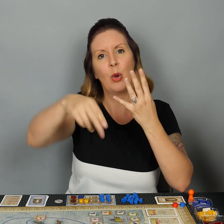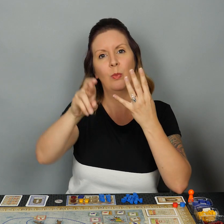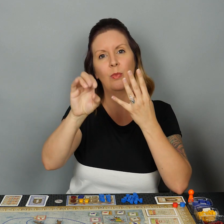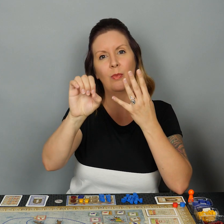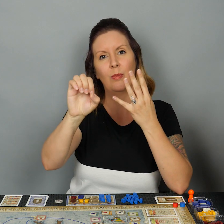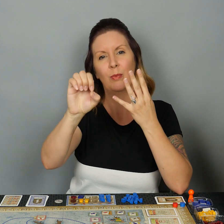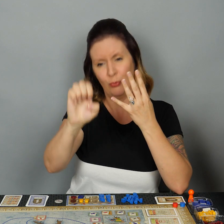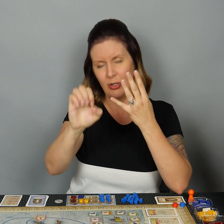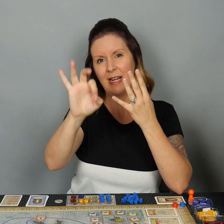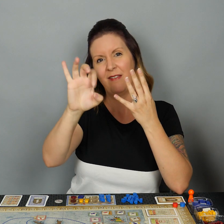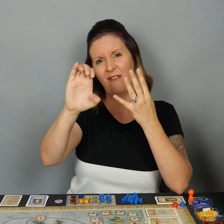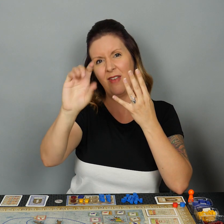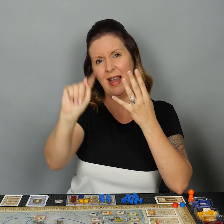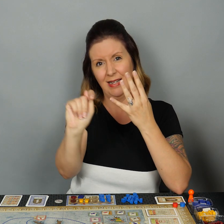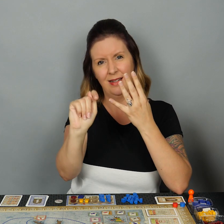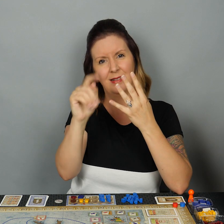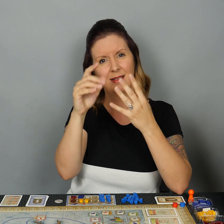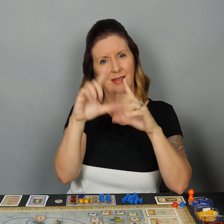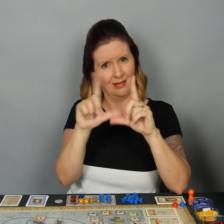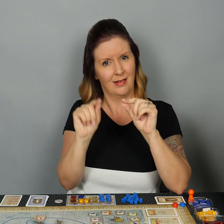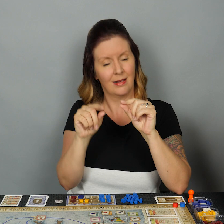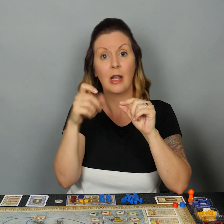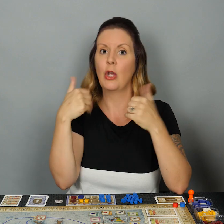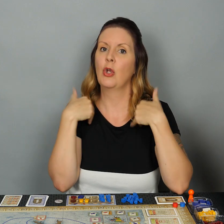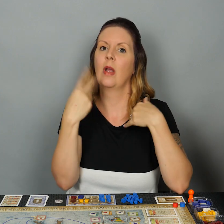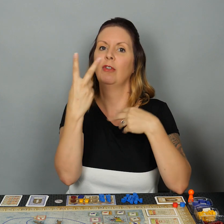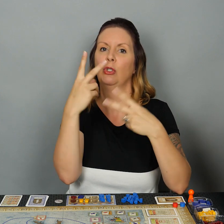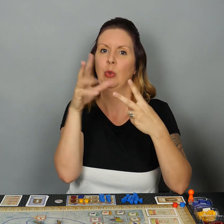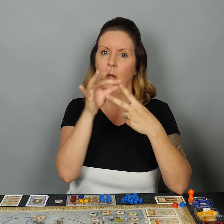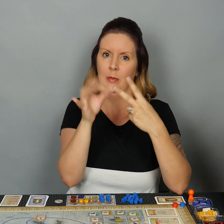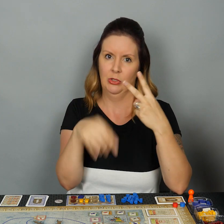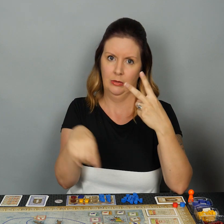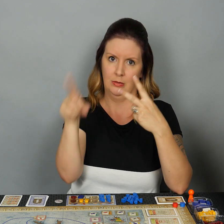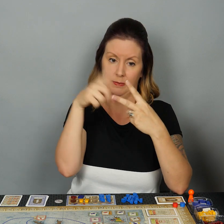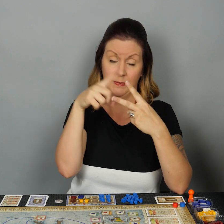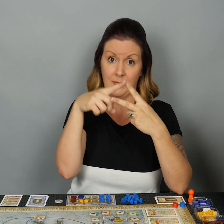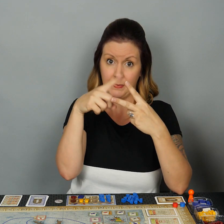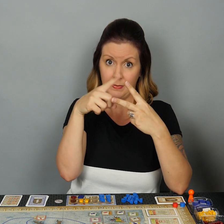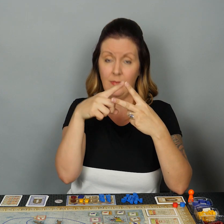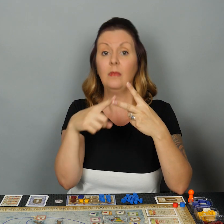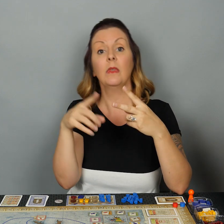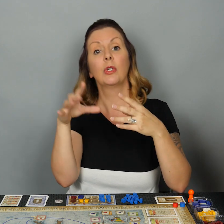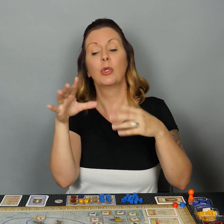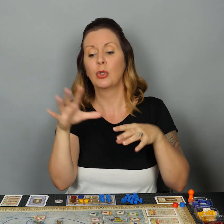If you play the Prefect card, you have 2 options.